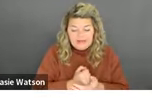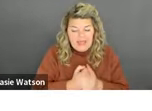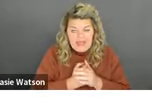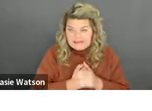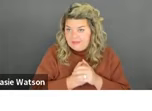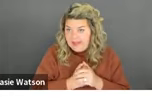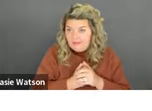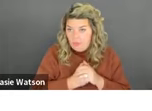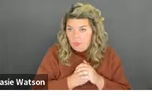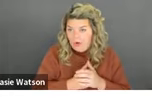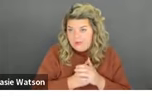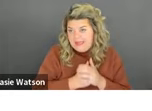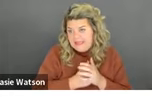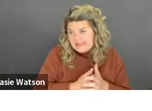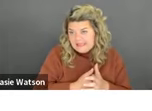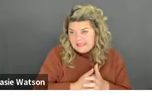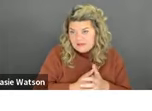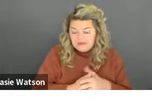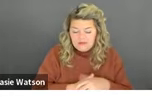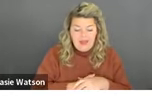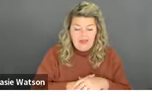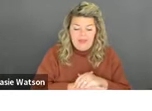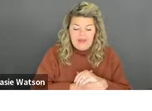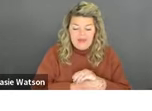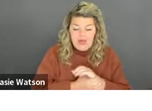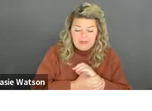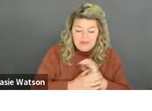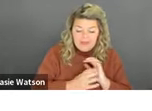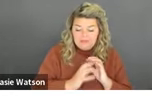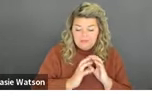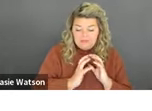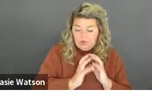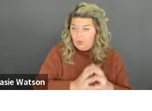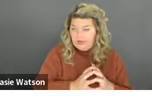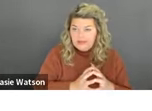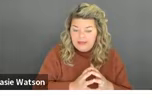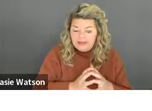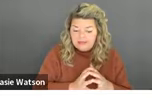always ask them what they need and then accommodate accordingly.